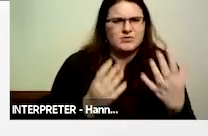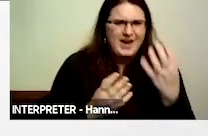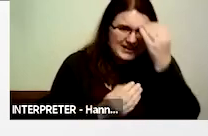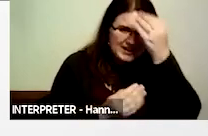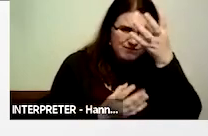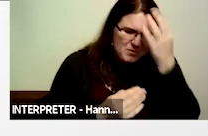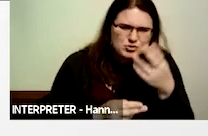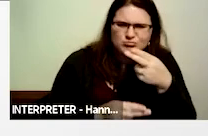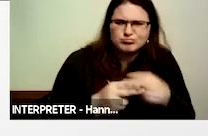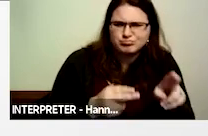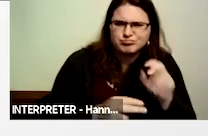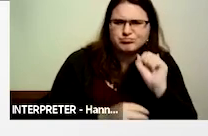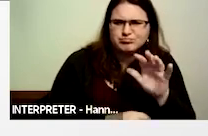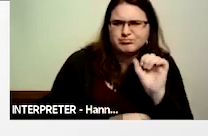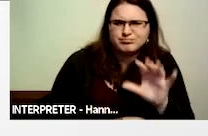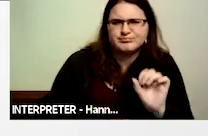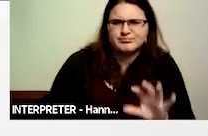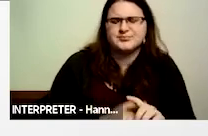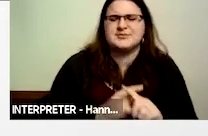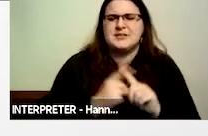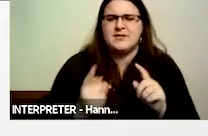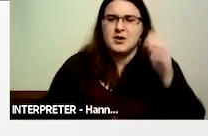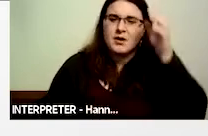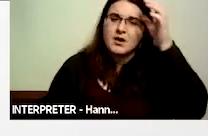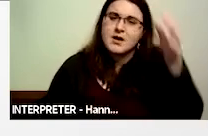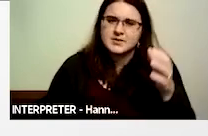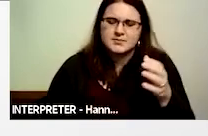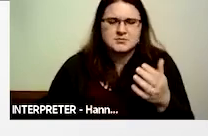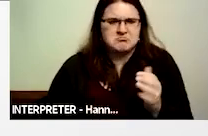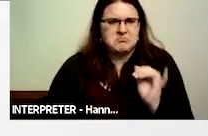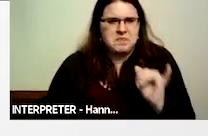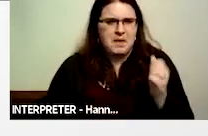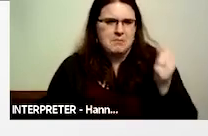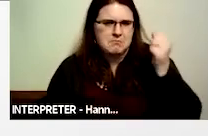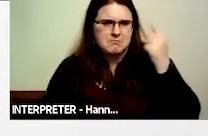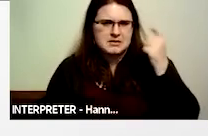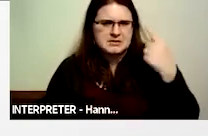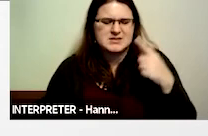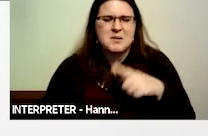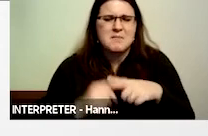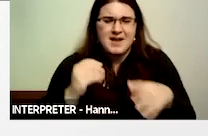Ben Woelk: Around different concepts. So, that kind of thing makes a lot of sense. I'm not sure what I would game of fire around it.